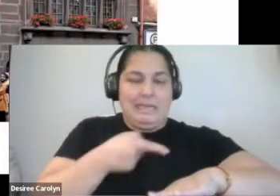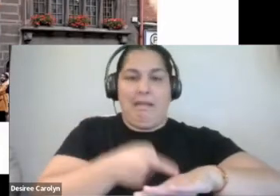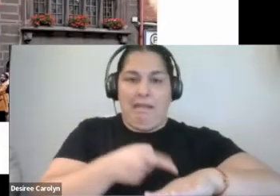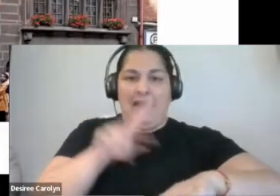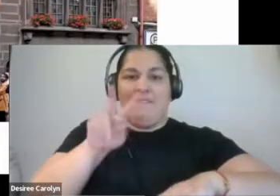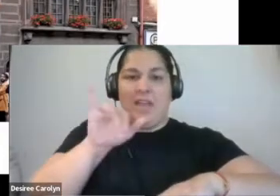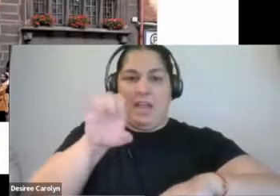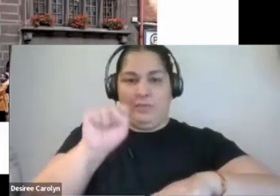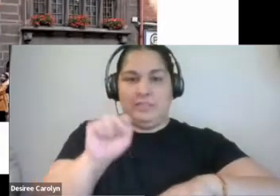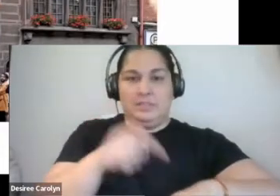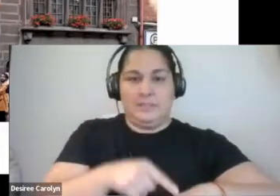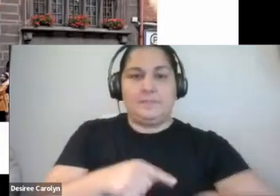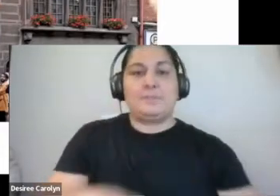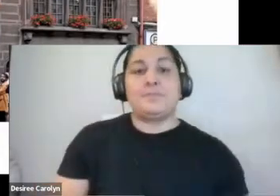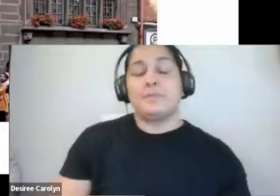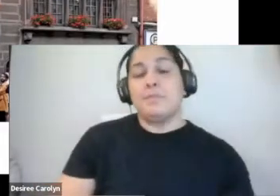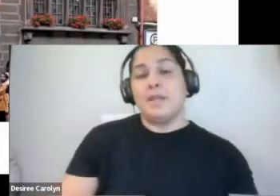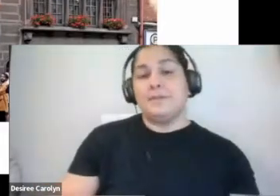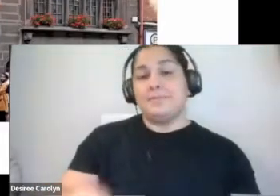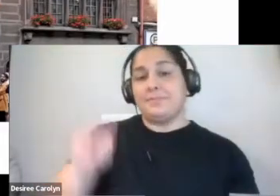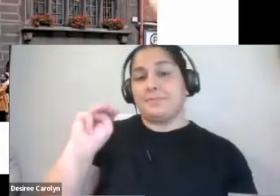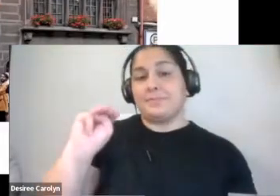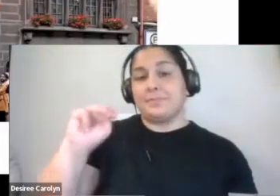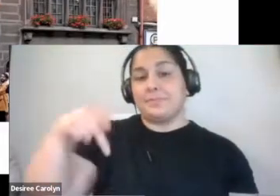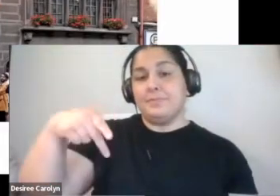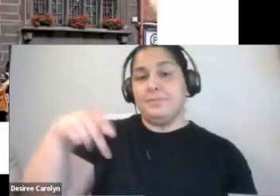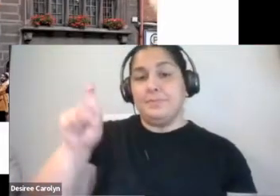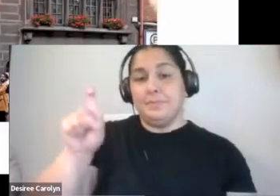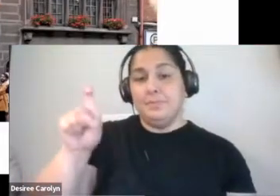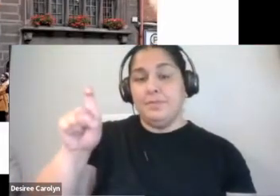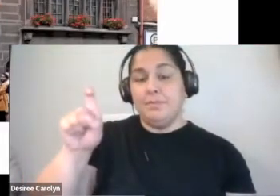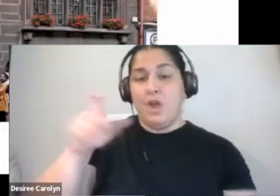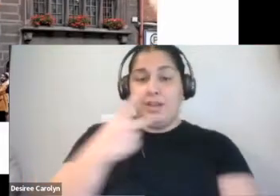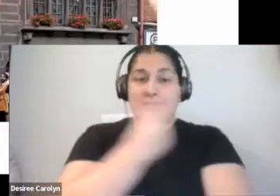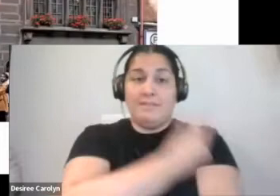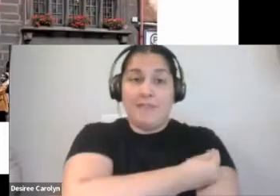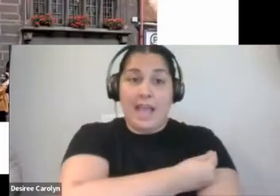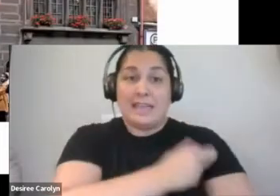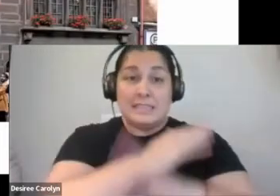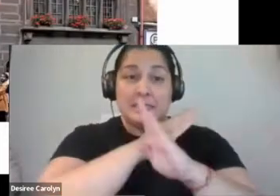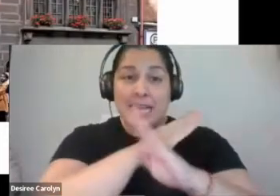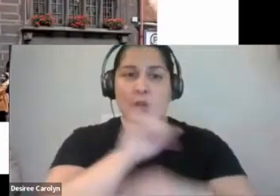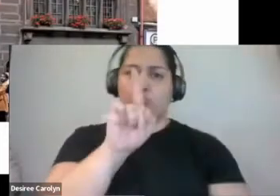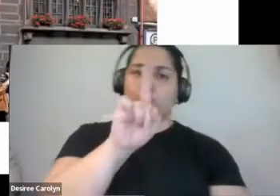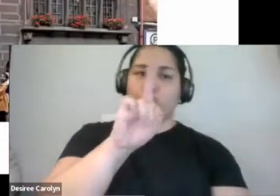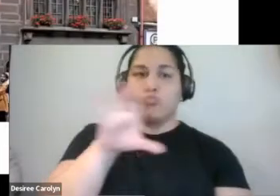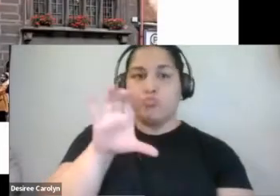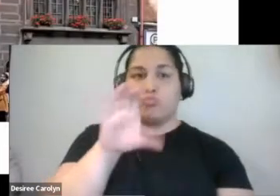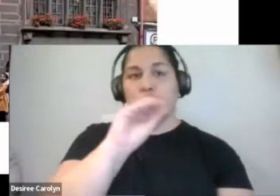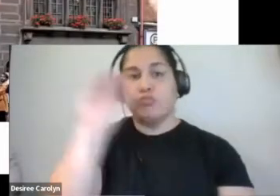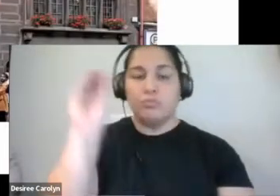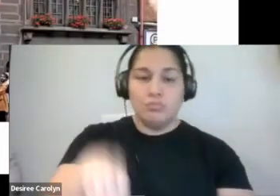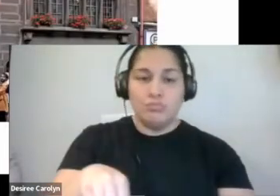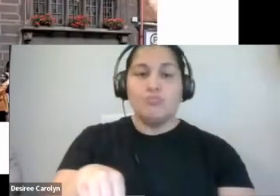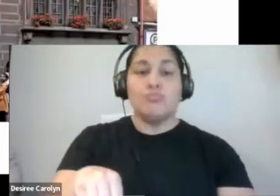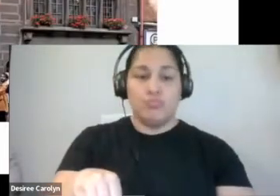The MPOX vaccine is 100 effective. That is not true. It's pretty good but most of the